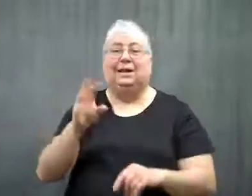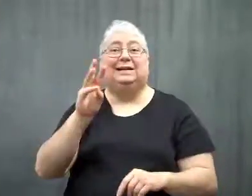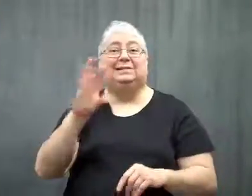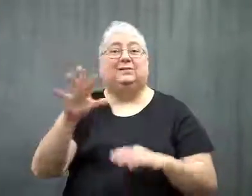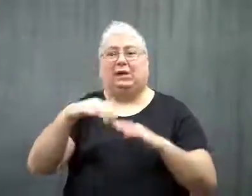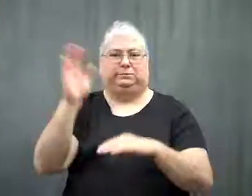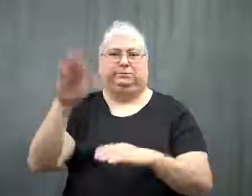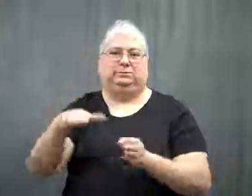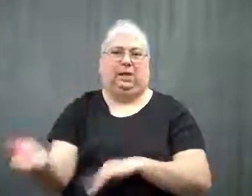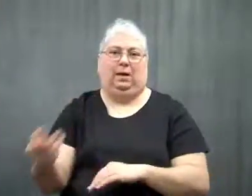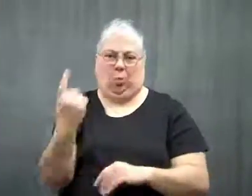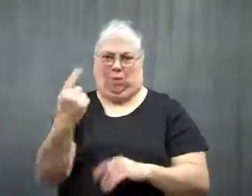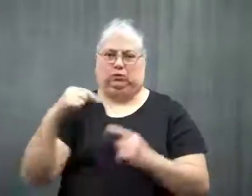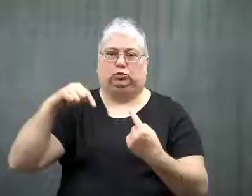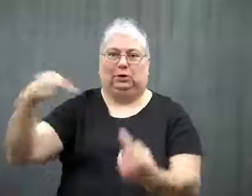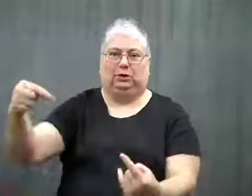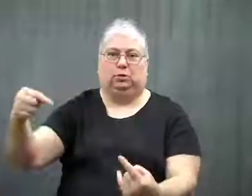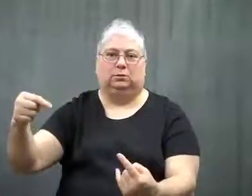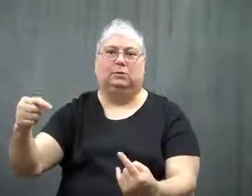At least 65 were killed by that one tornado.